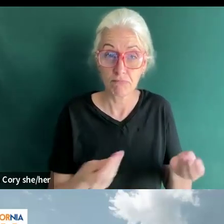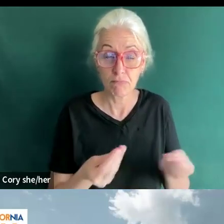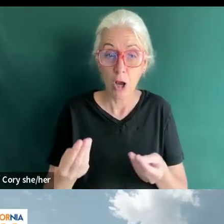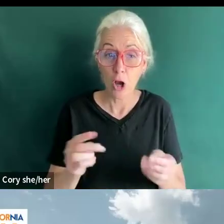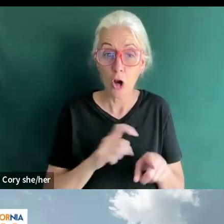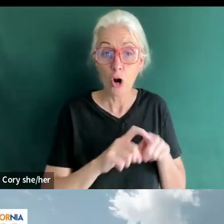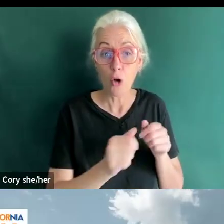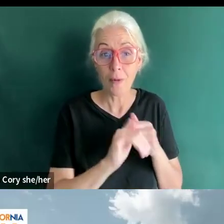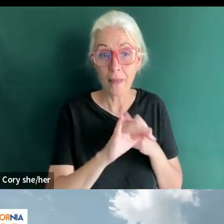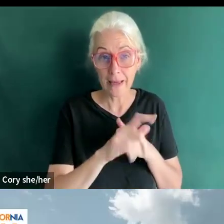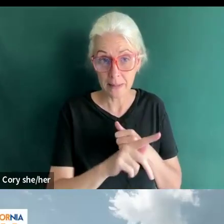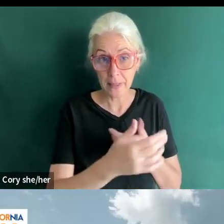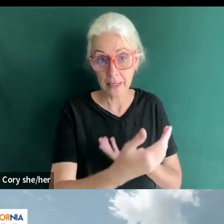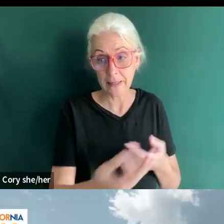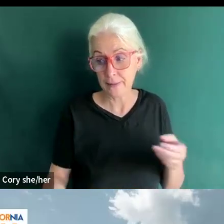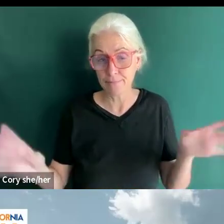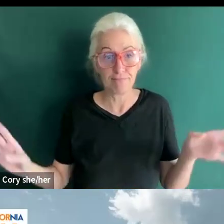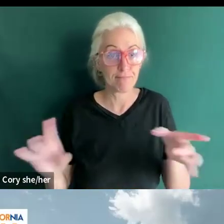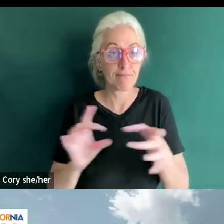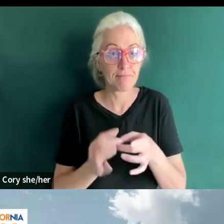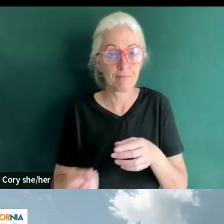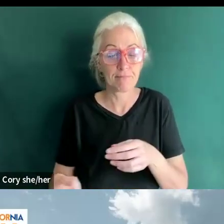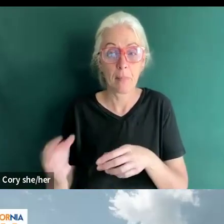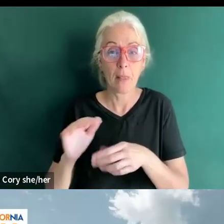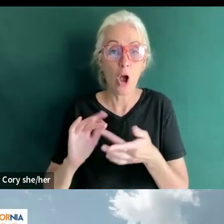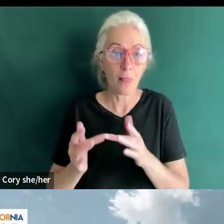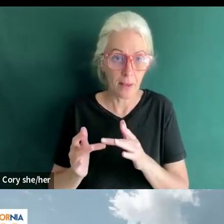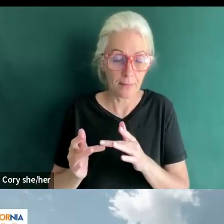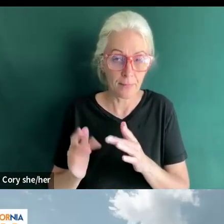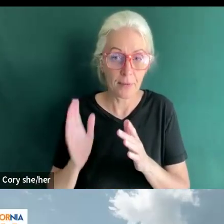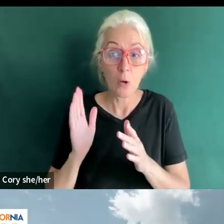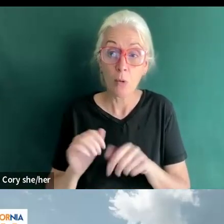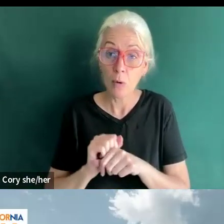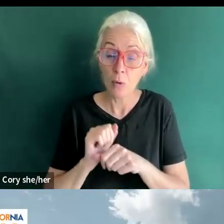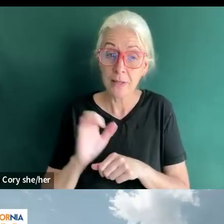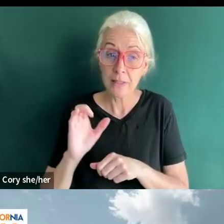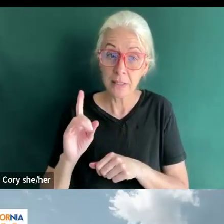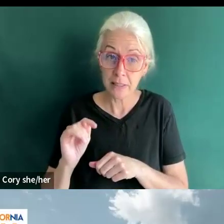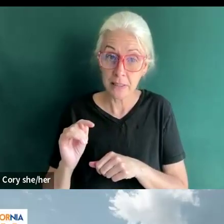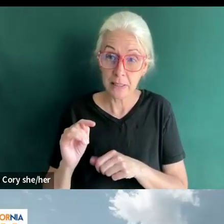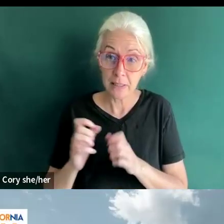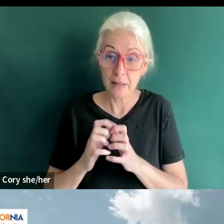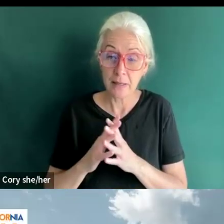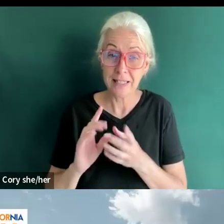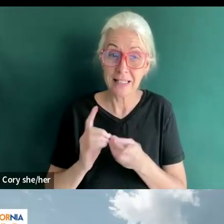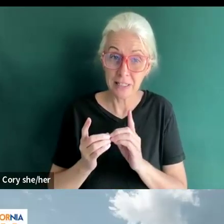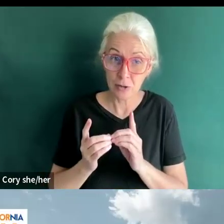ISP provider and get them online. We will also be working with CDT to incorporate the Digital